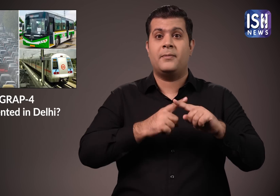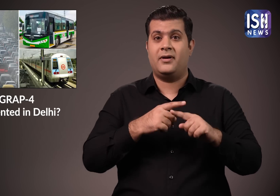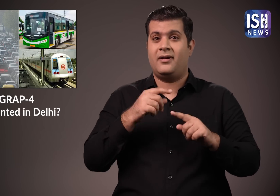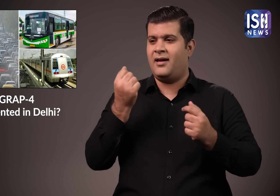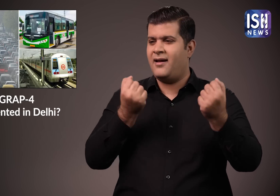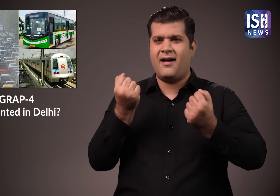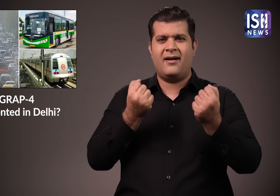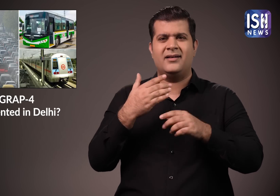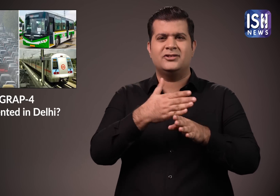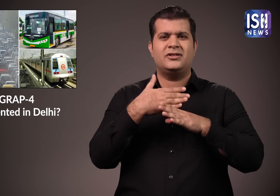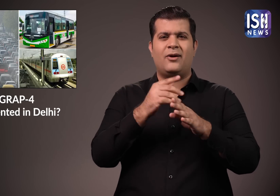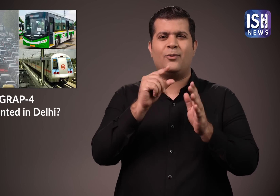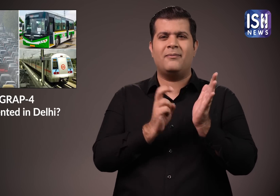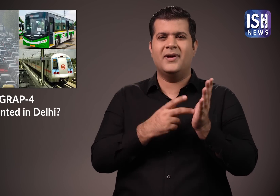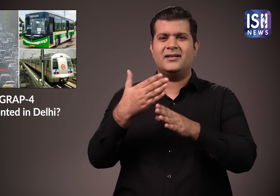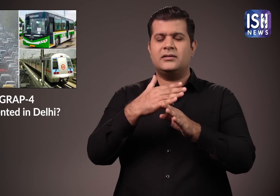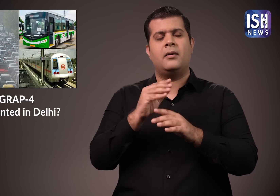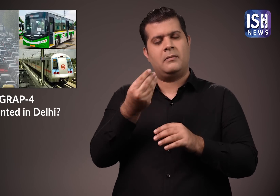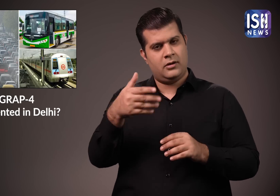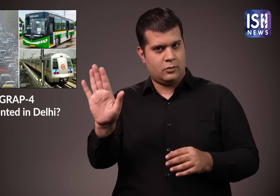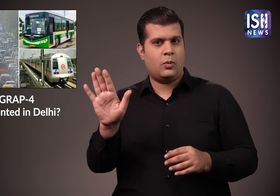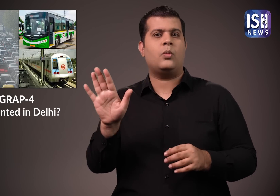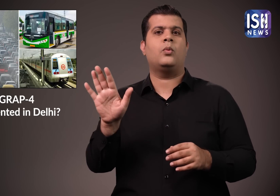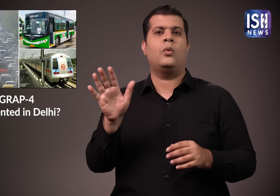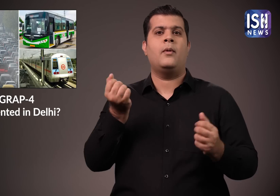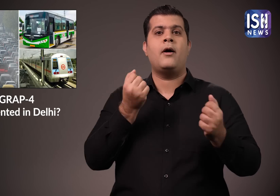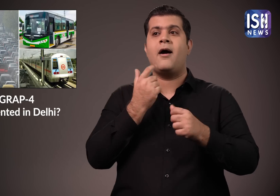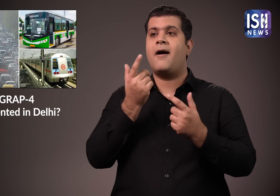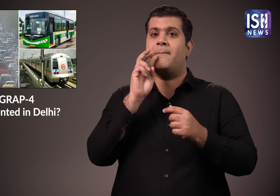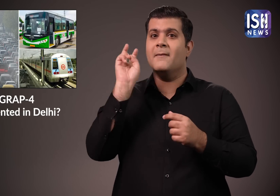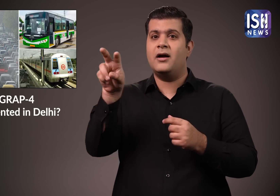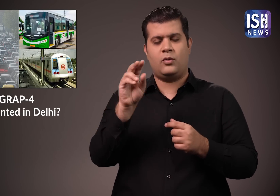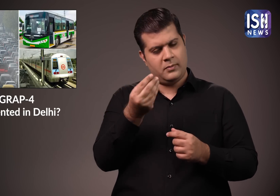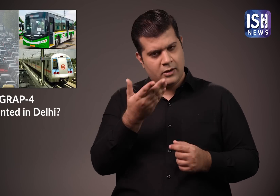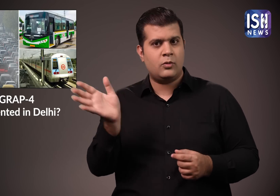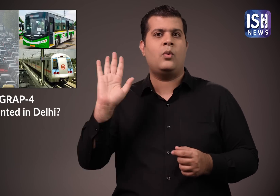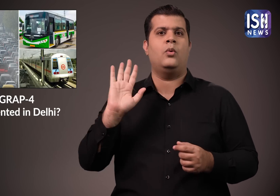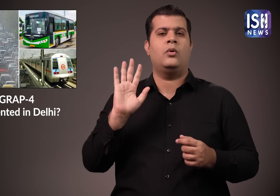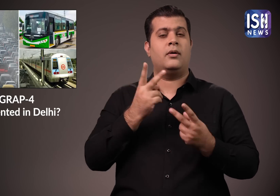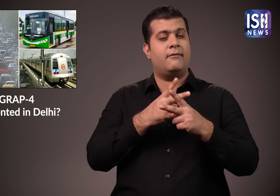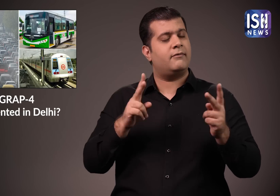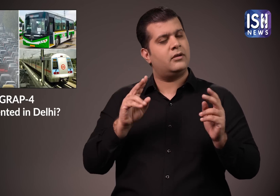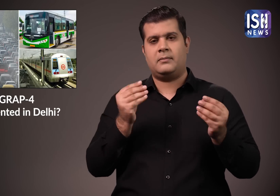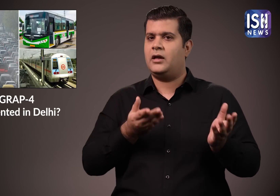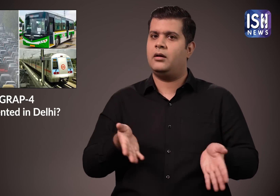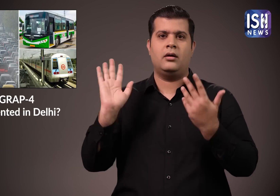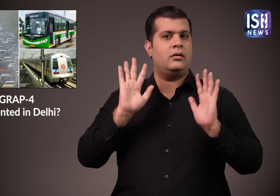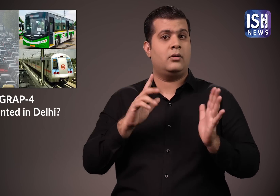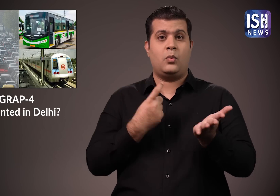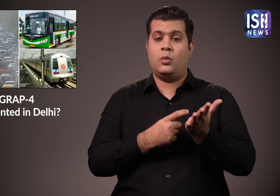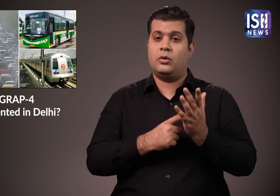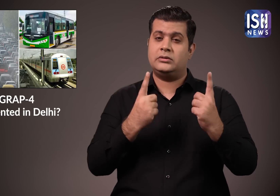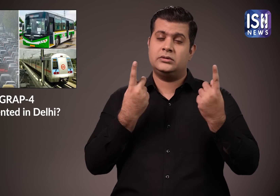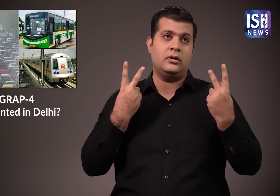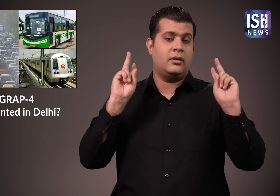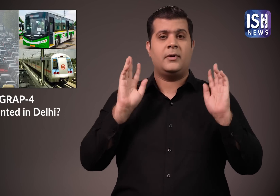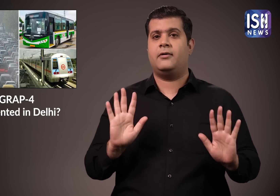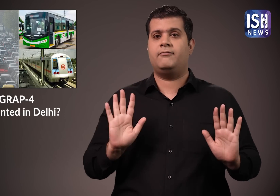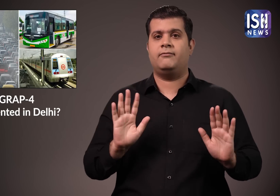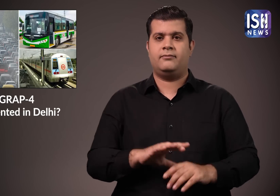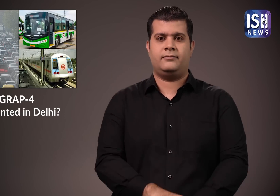They can also opt for carpools or metro to travel.